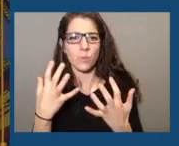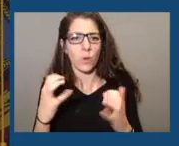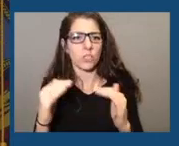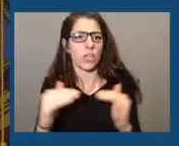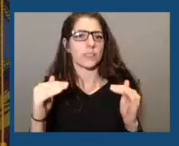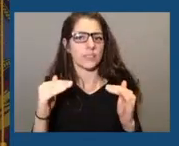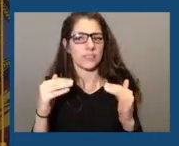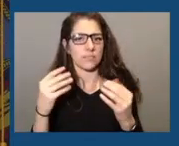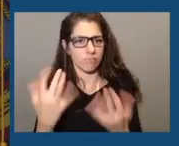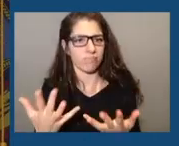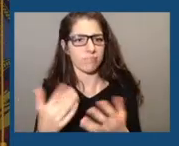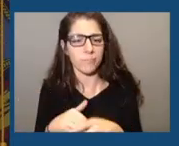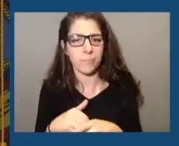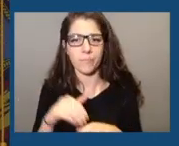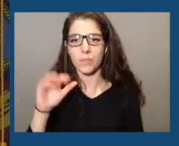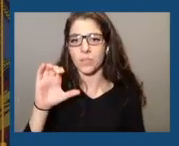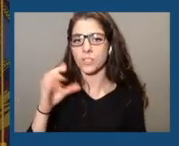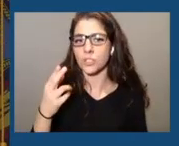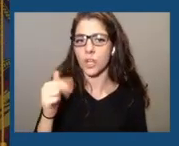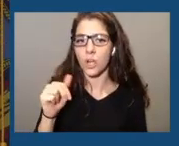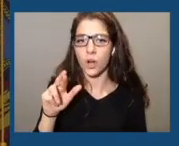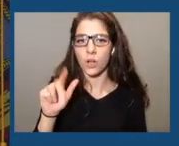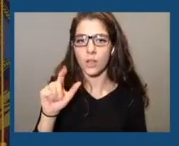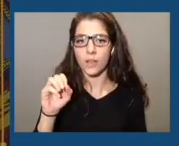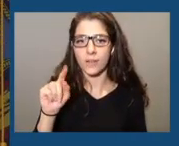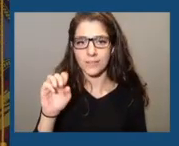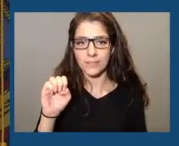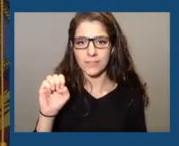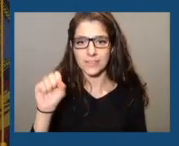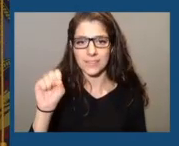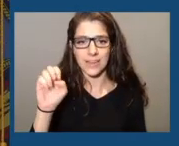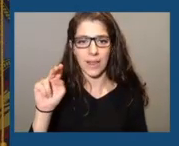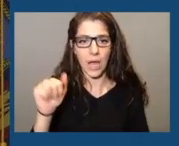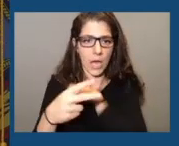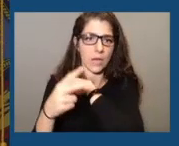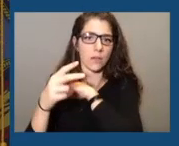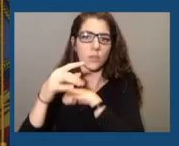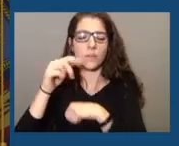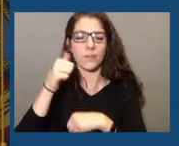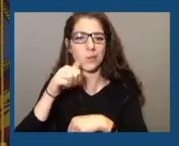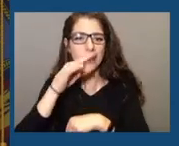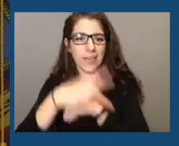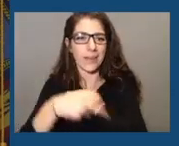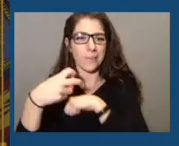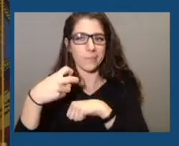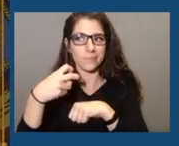Charlotte Senna, little girl kidnapped. Not far from here. We were so focused on this